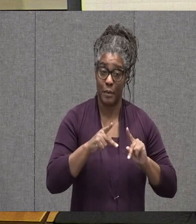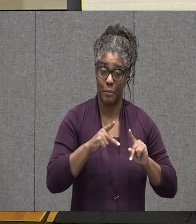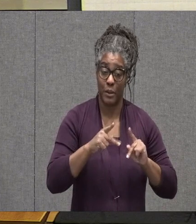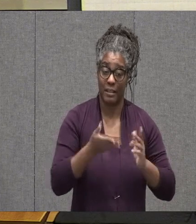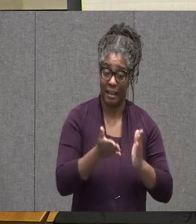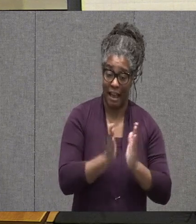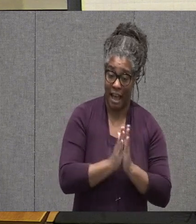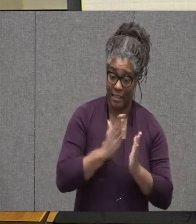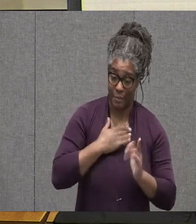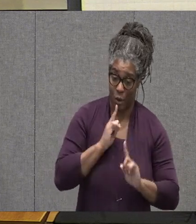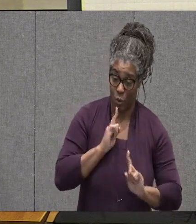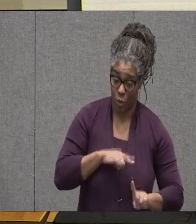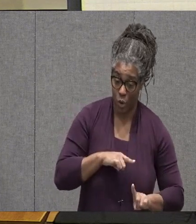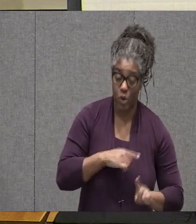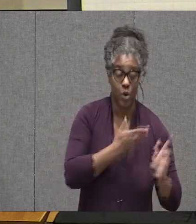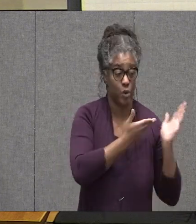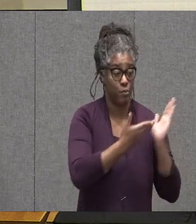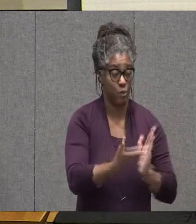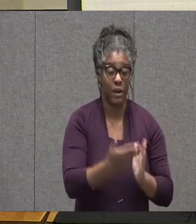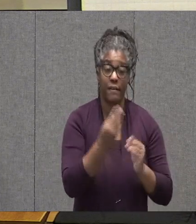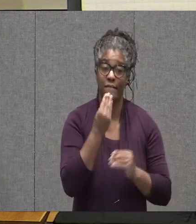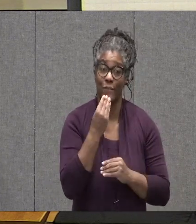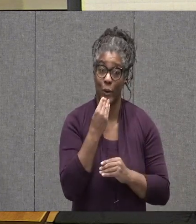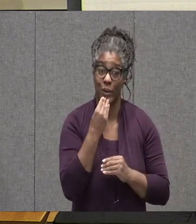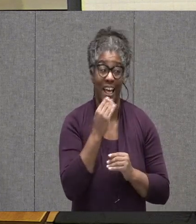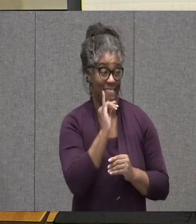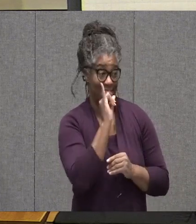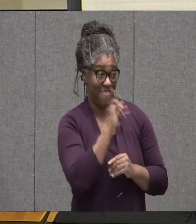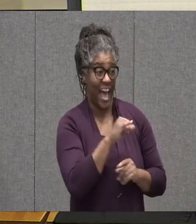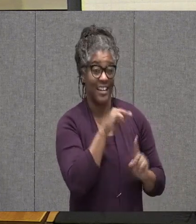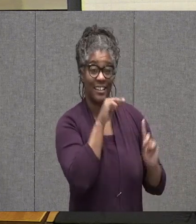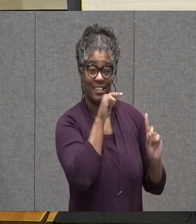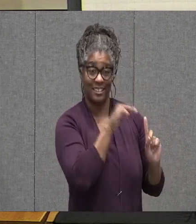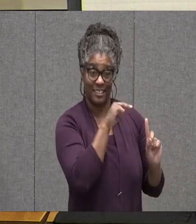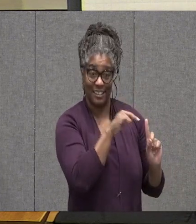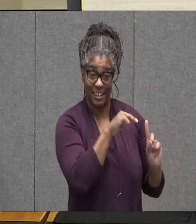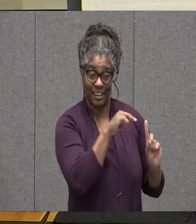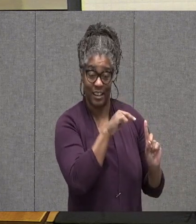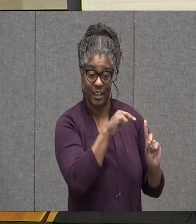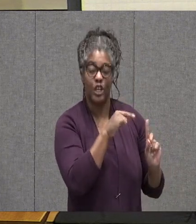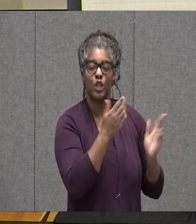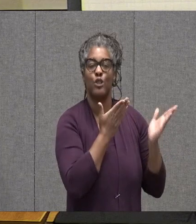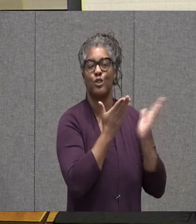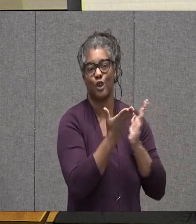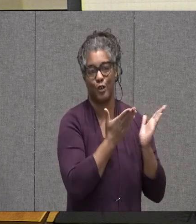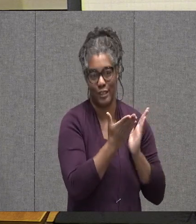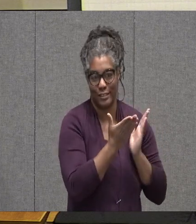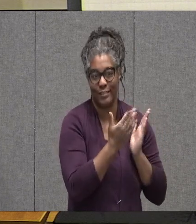that was a service. That's a service that I really miss right now, and I'm excited to go back